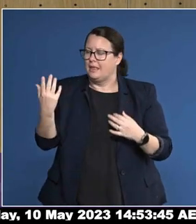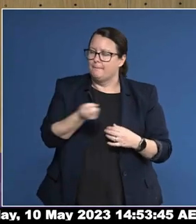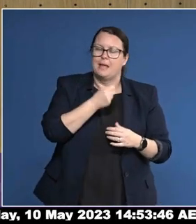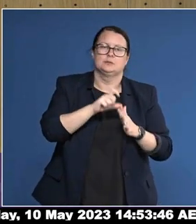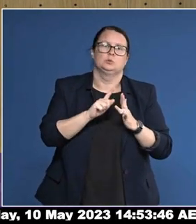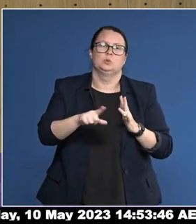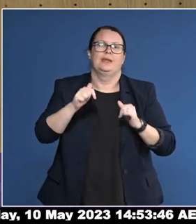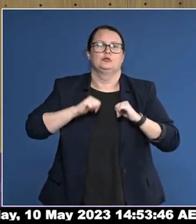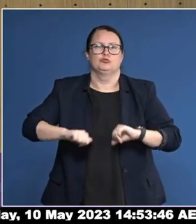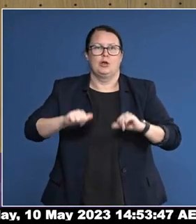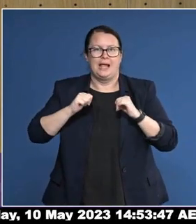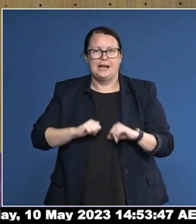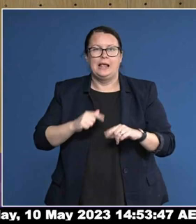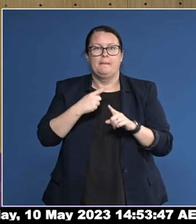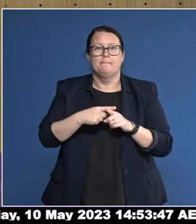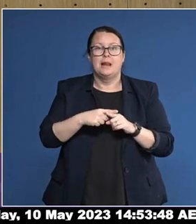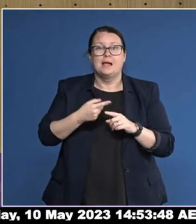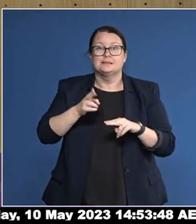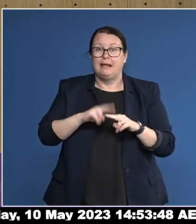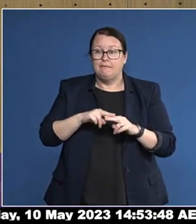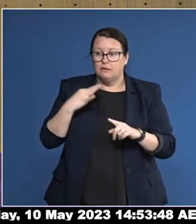regularly and we encourage people to refresh their training.